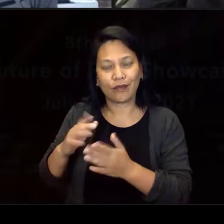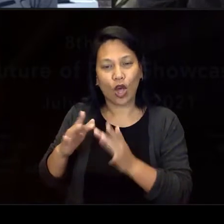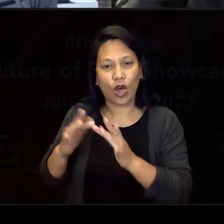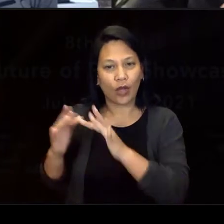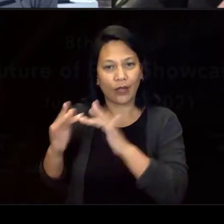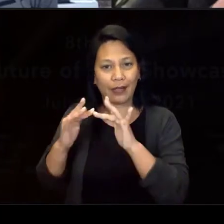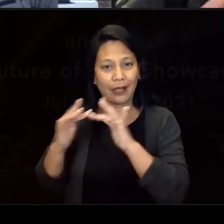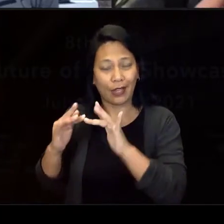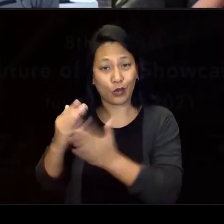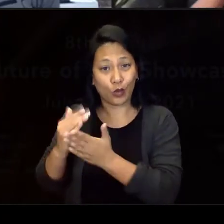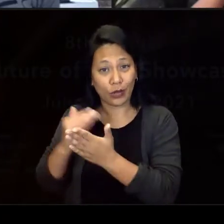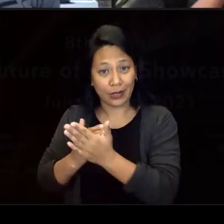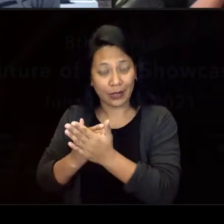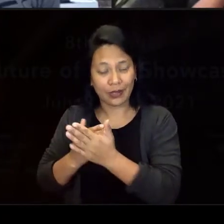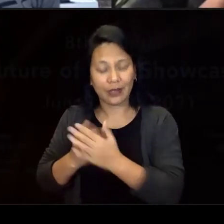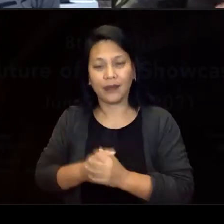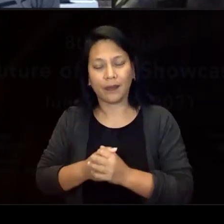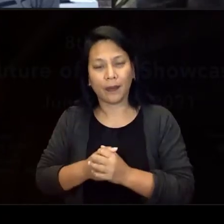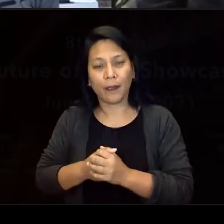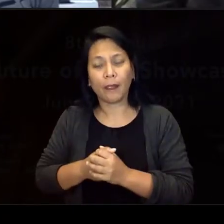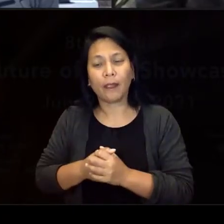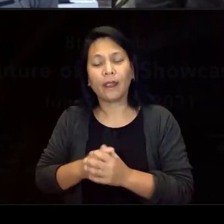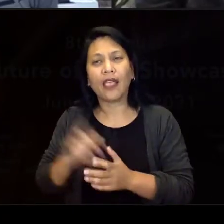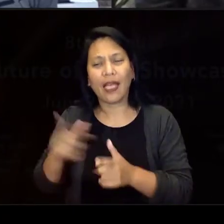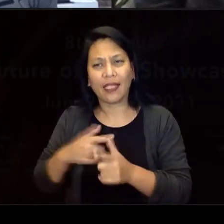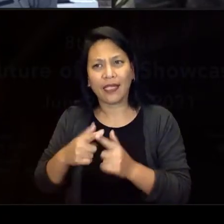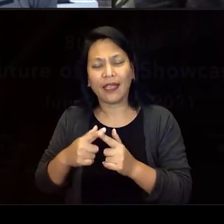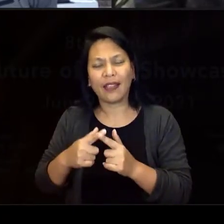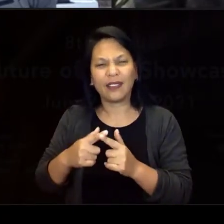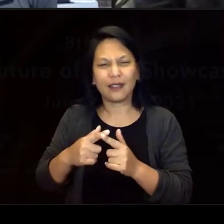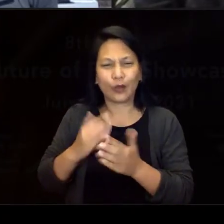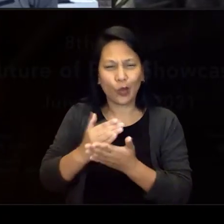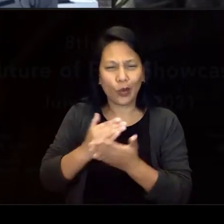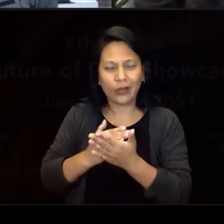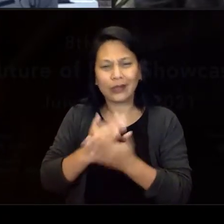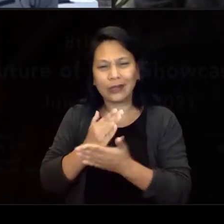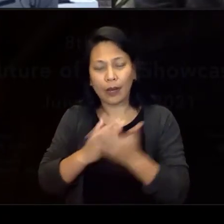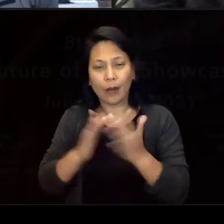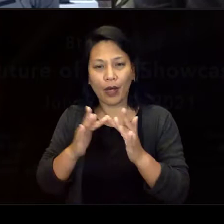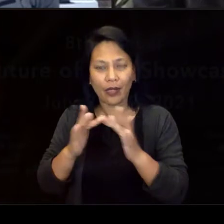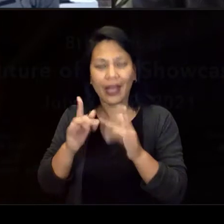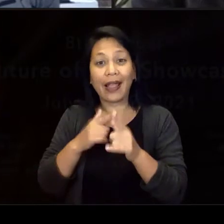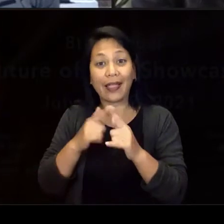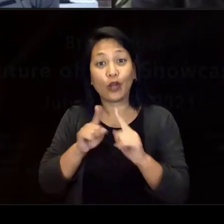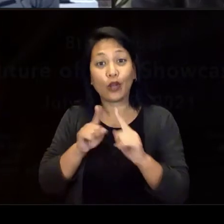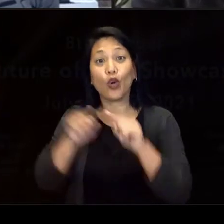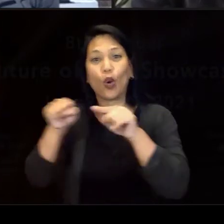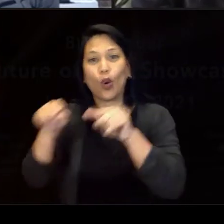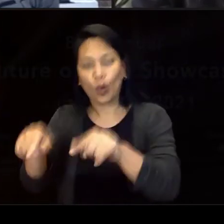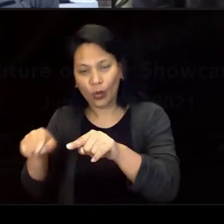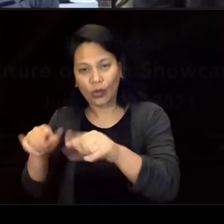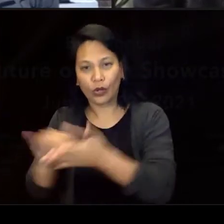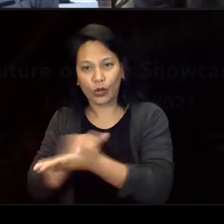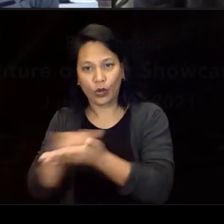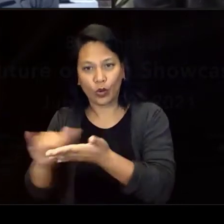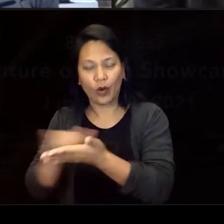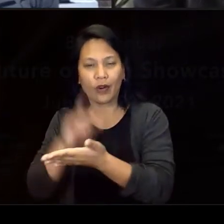And then you have to get yourself to New York to take sort of the choreography and the test, to become accredited.